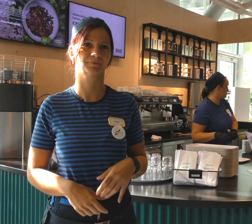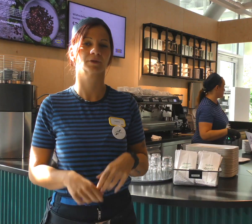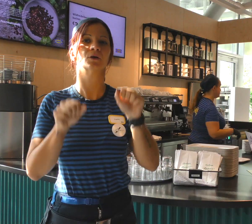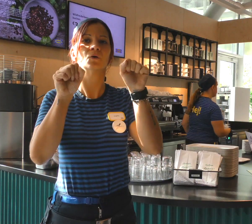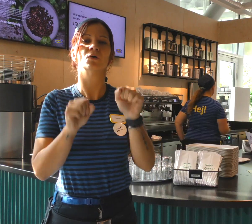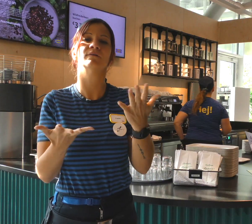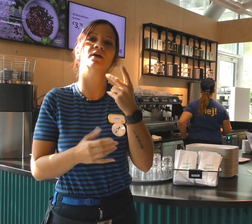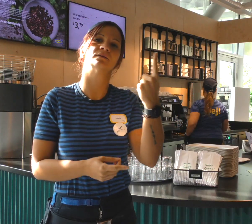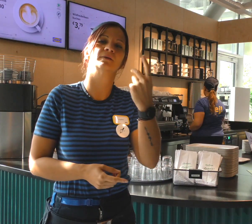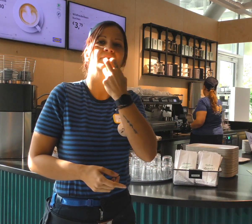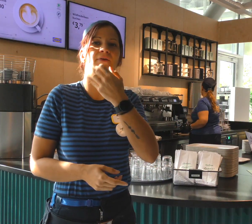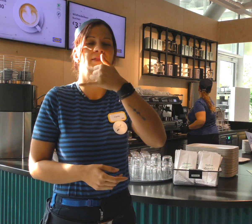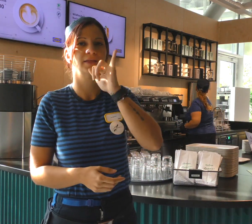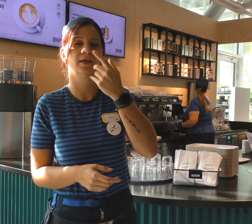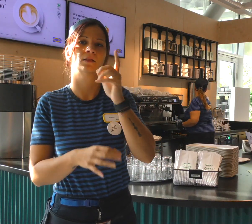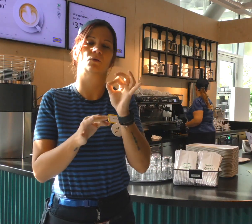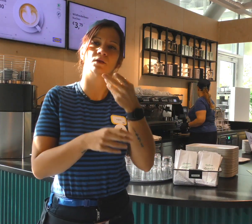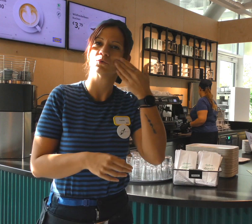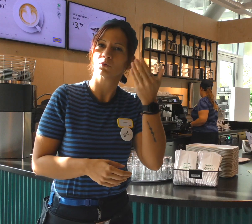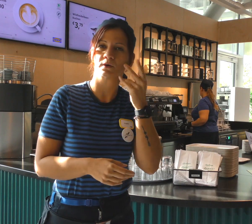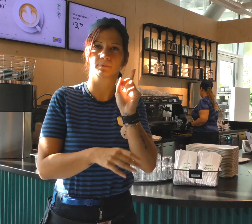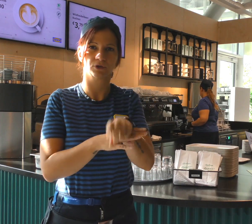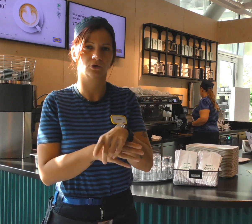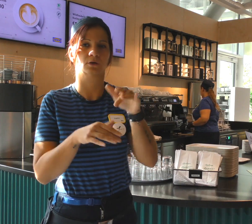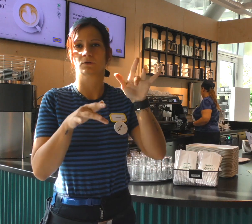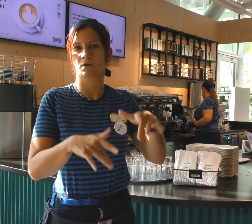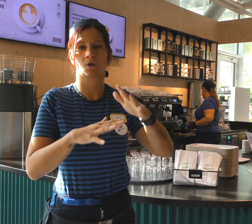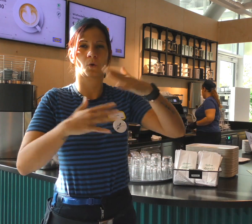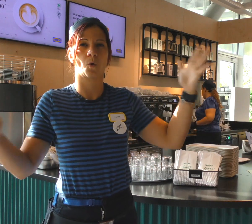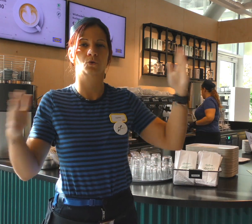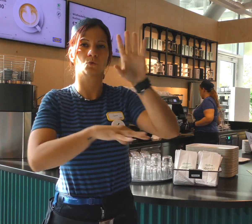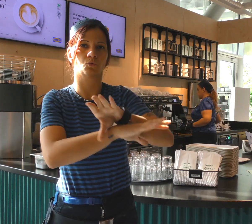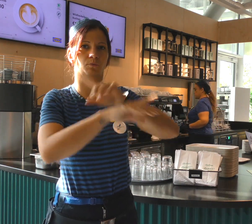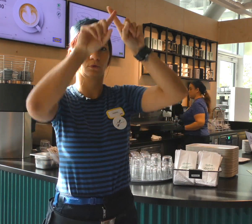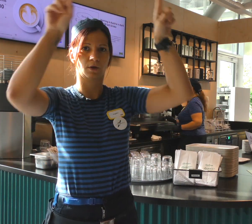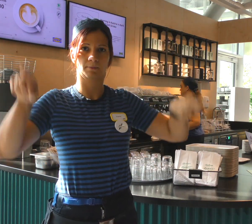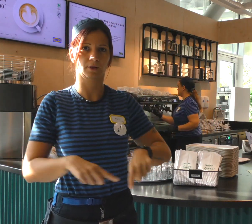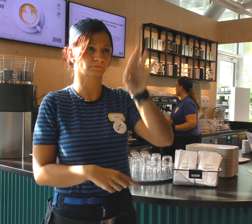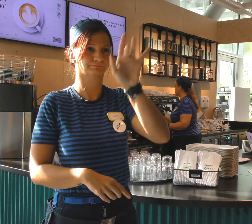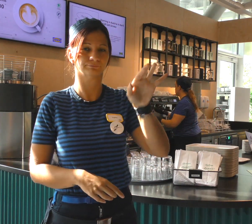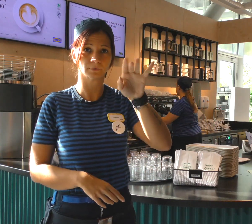Customers order their drinks or cake at a large computer terminal and type in what they want.